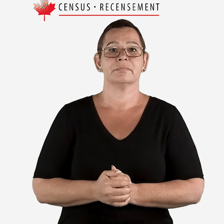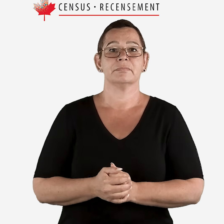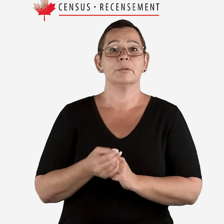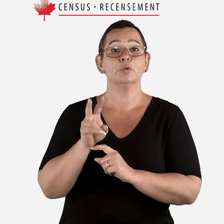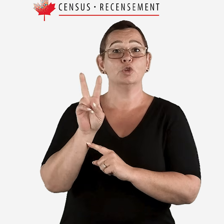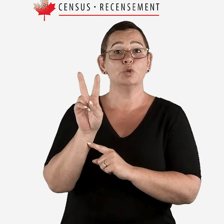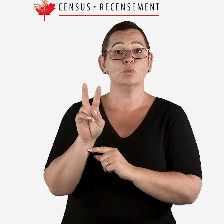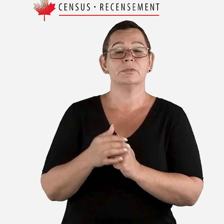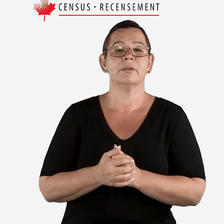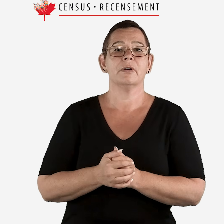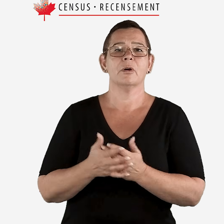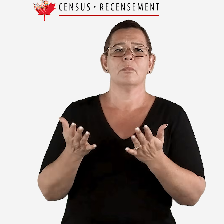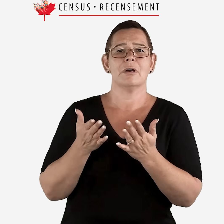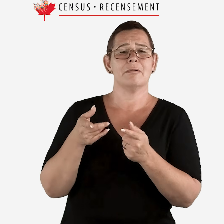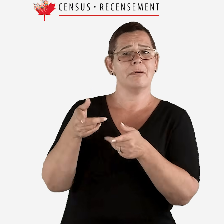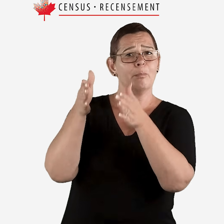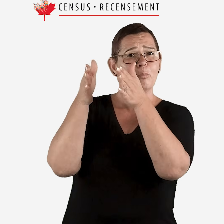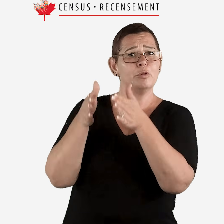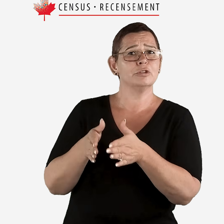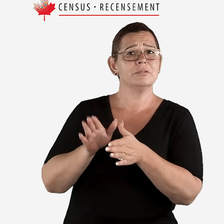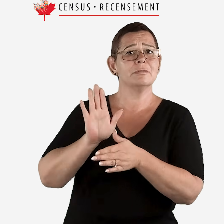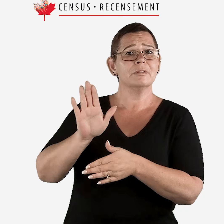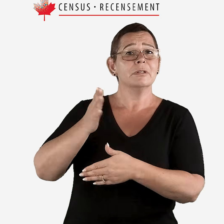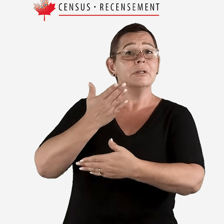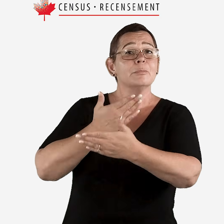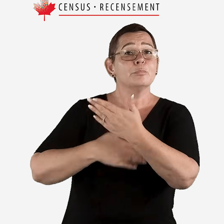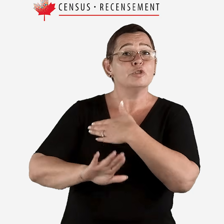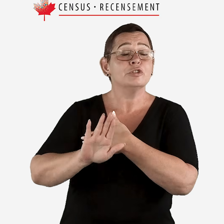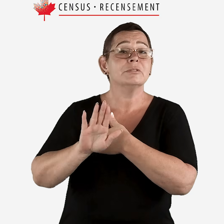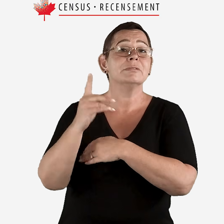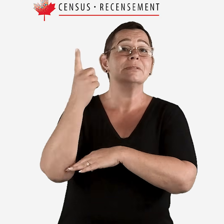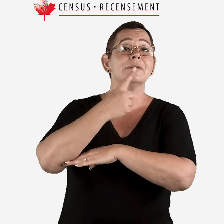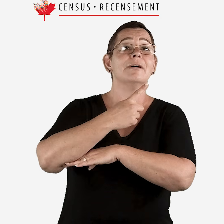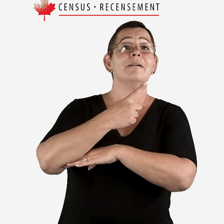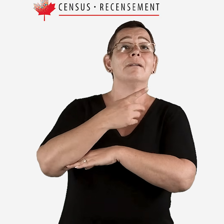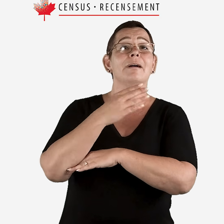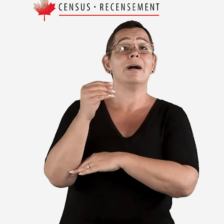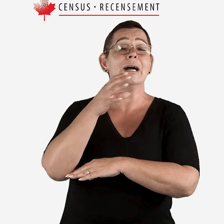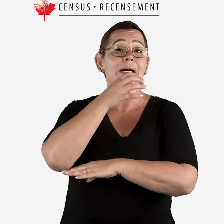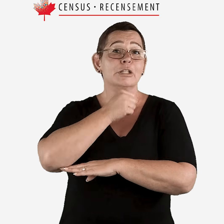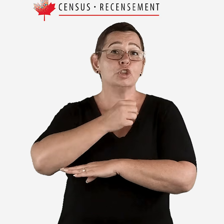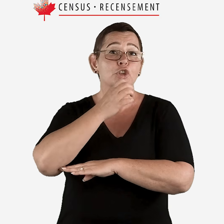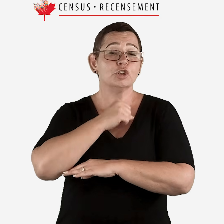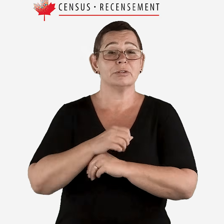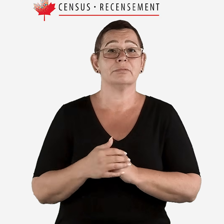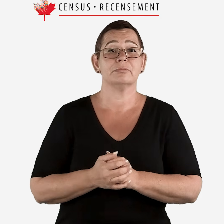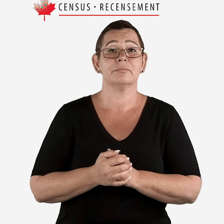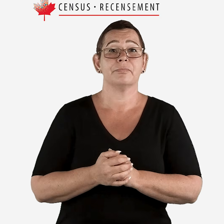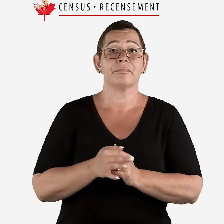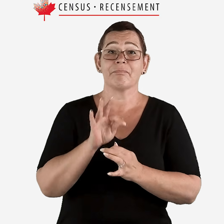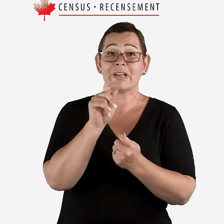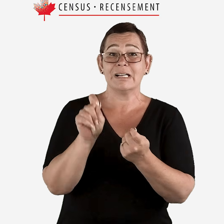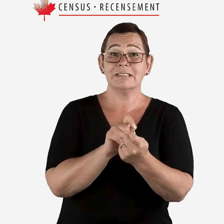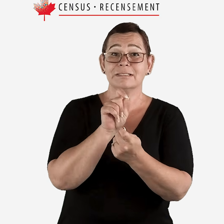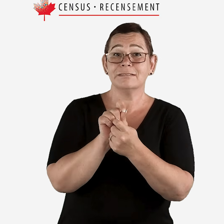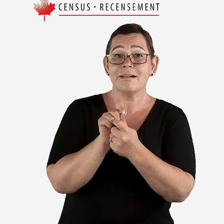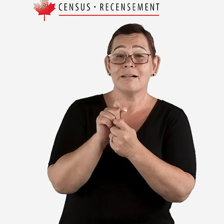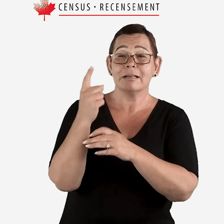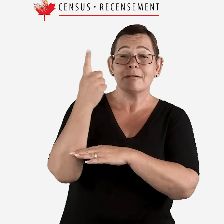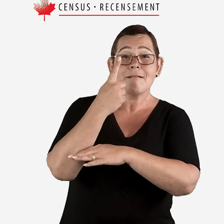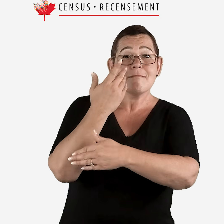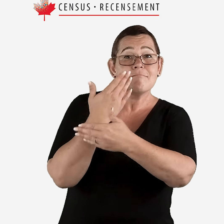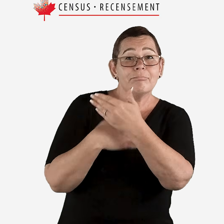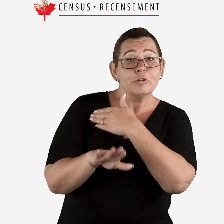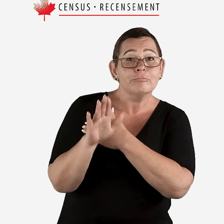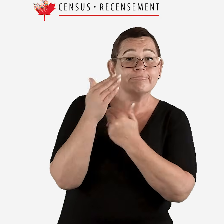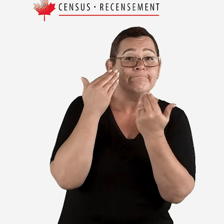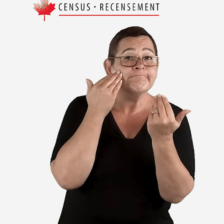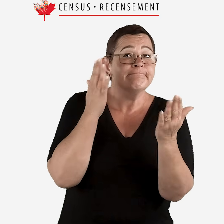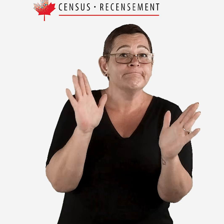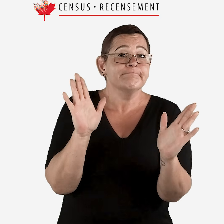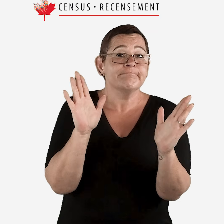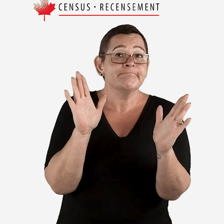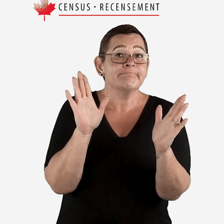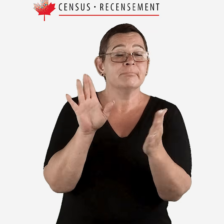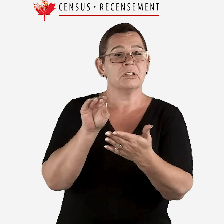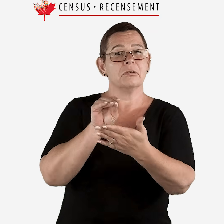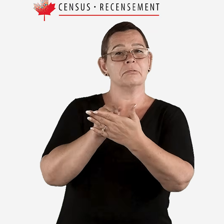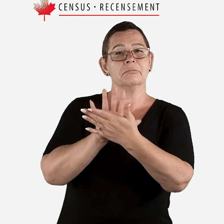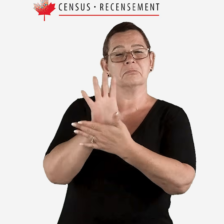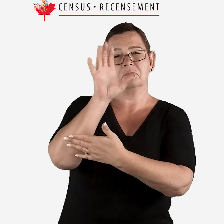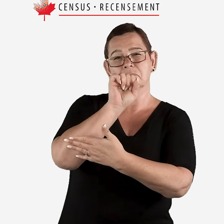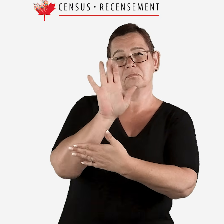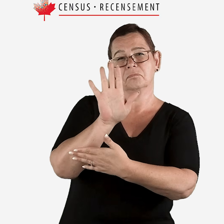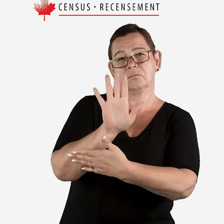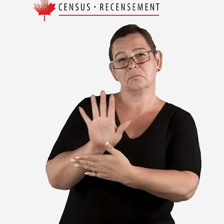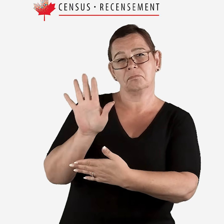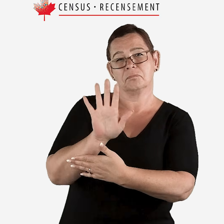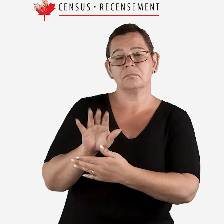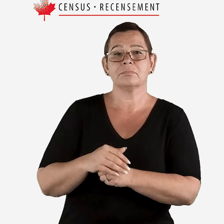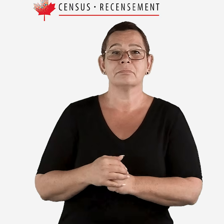2. What are this person’s date of birth and age? If the exact date of birth is not known, enter the best estimate.